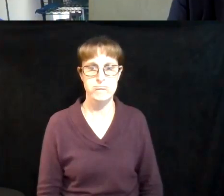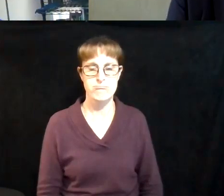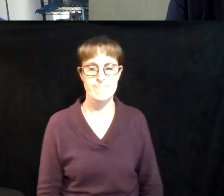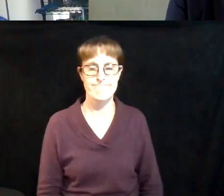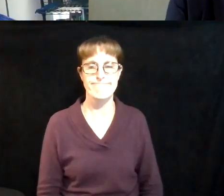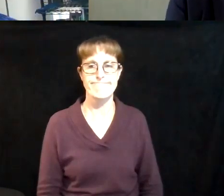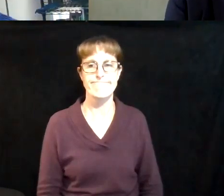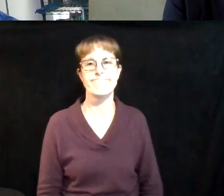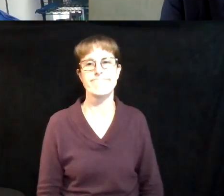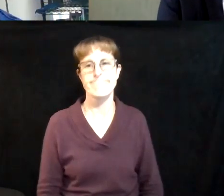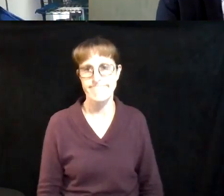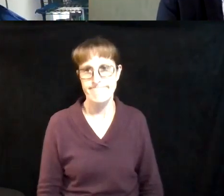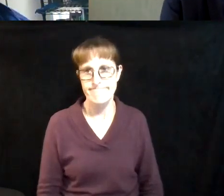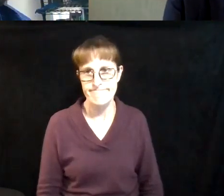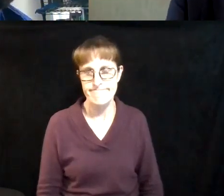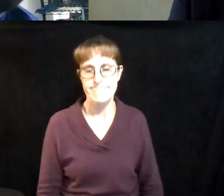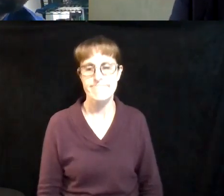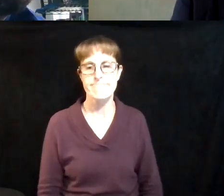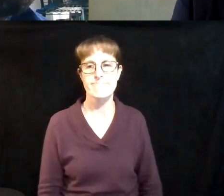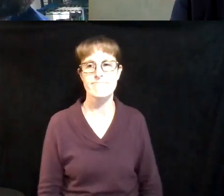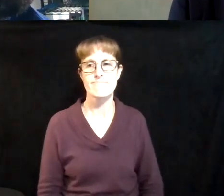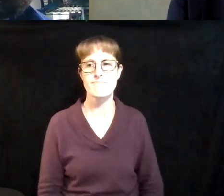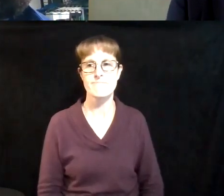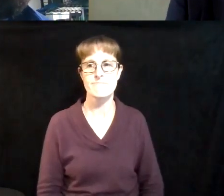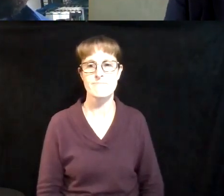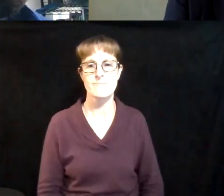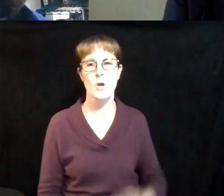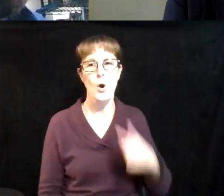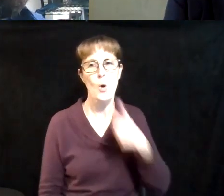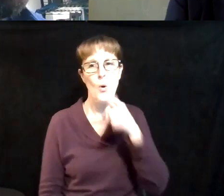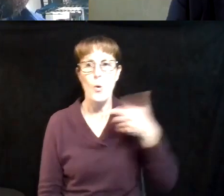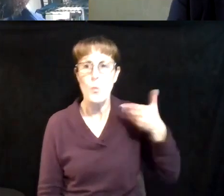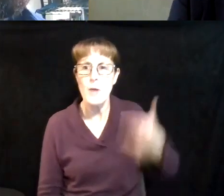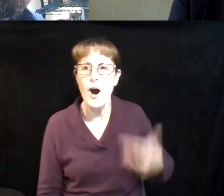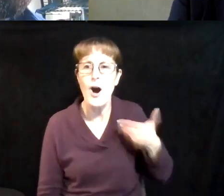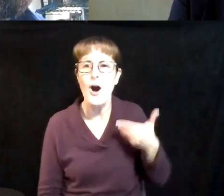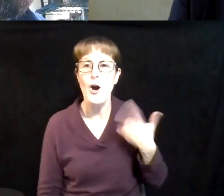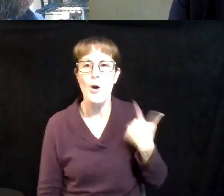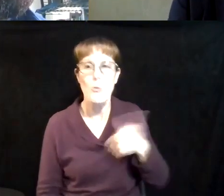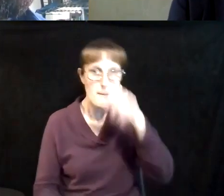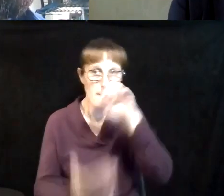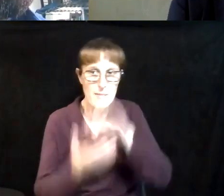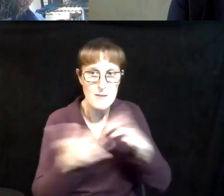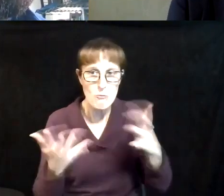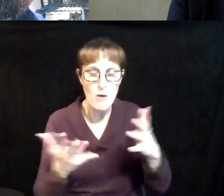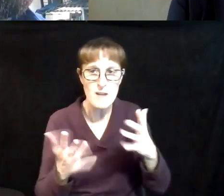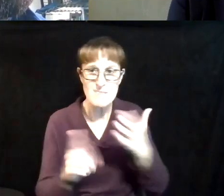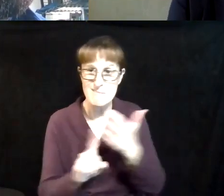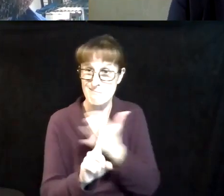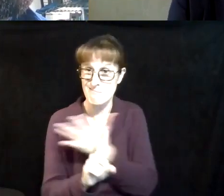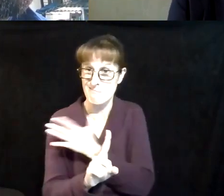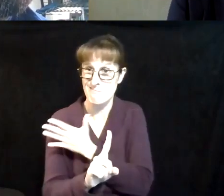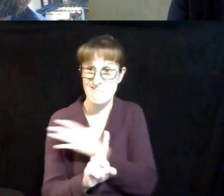What makes us who we are and what we believe. It's your background.